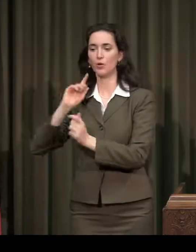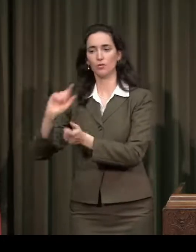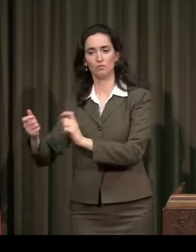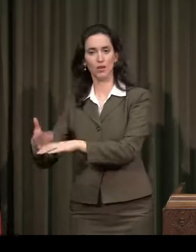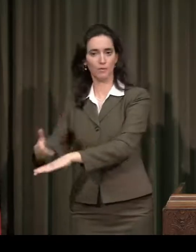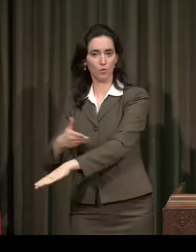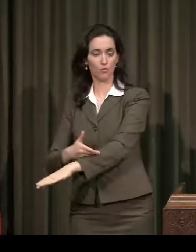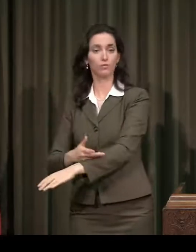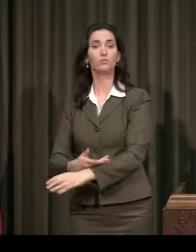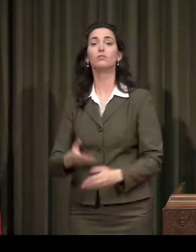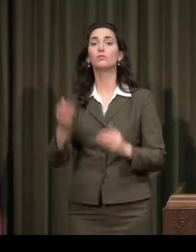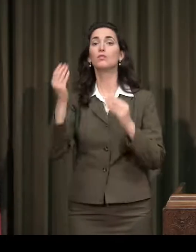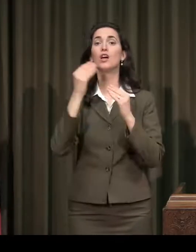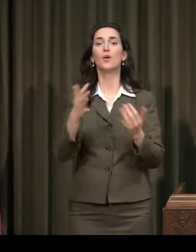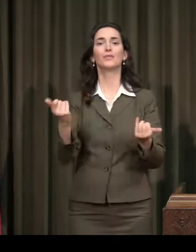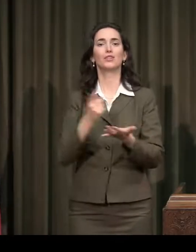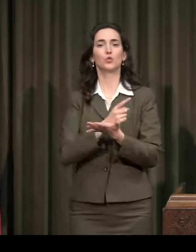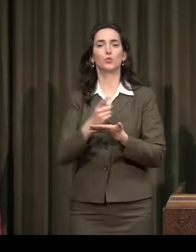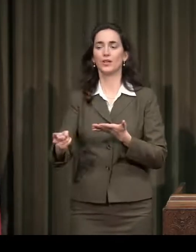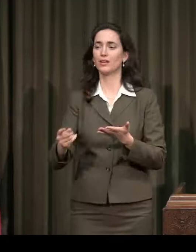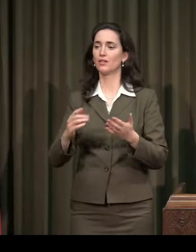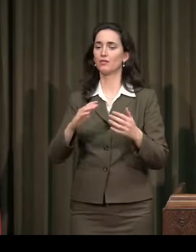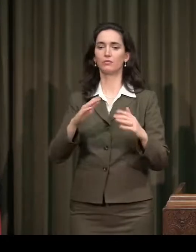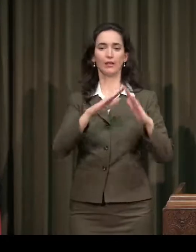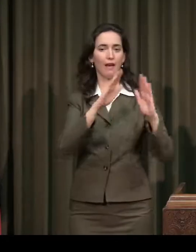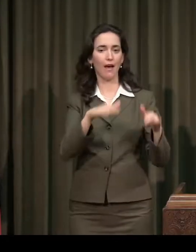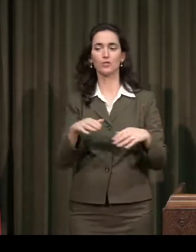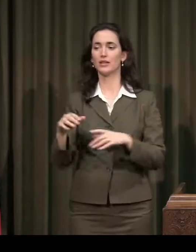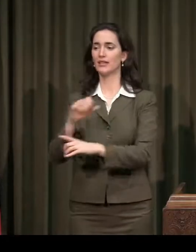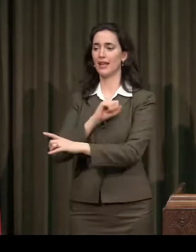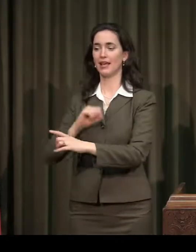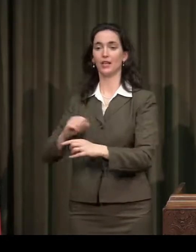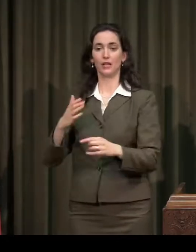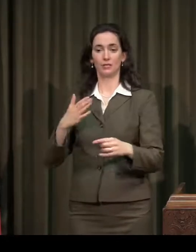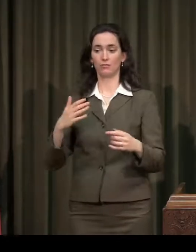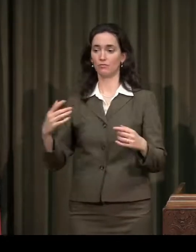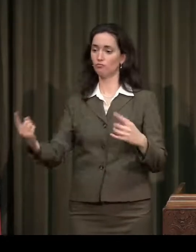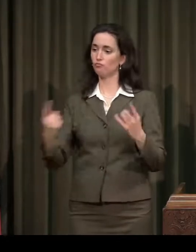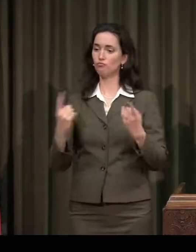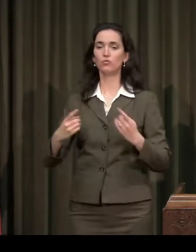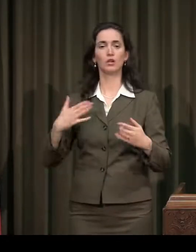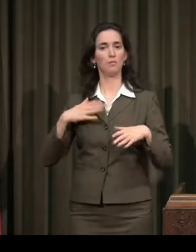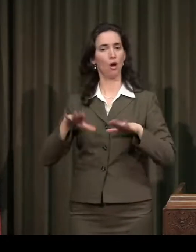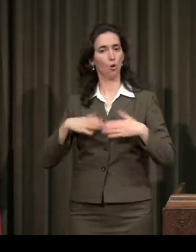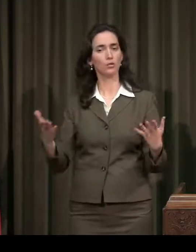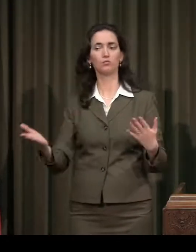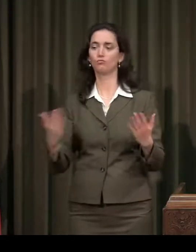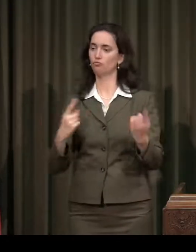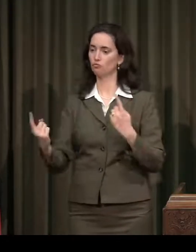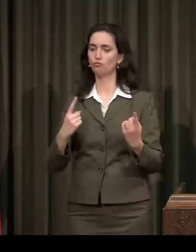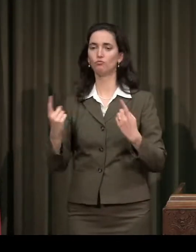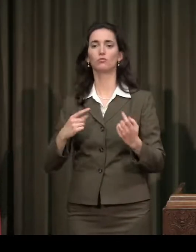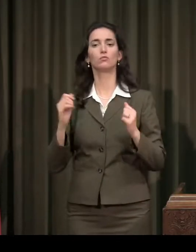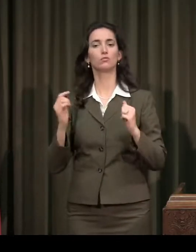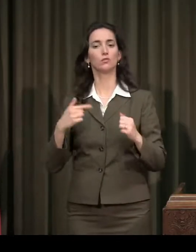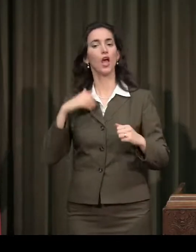all week to members of both the House and the Senate that's not going to stop I will absolutely discuss and negotiate